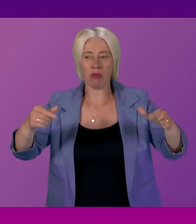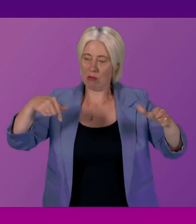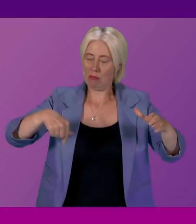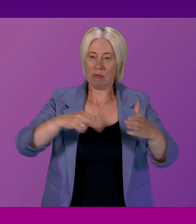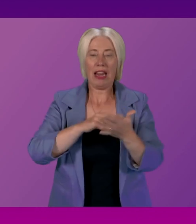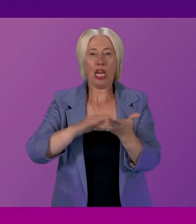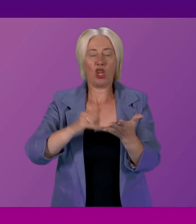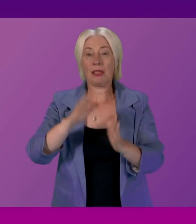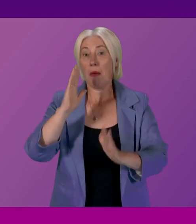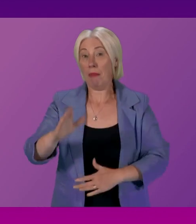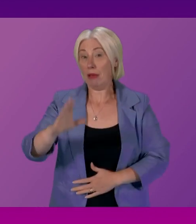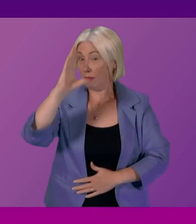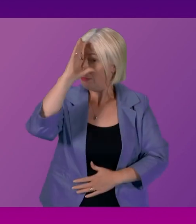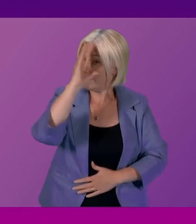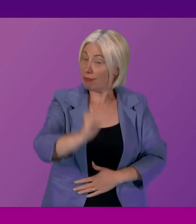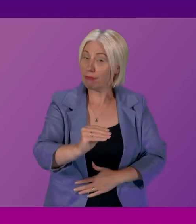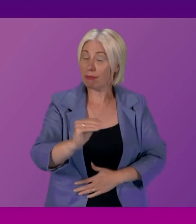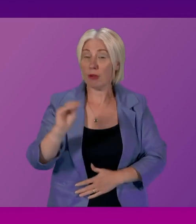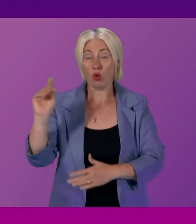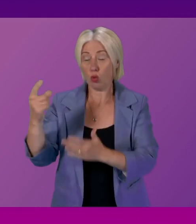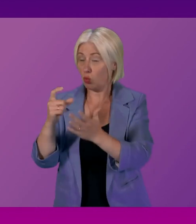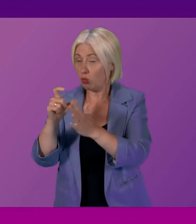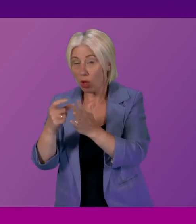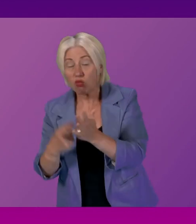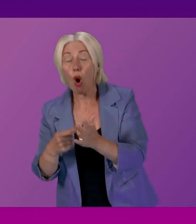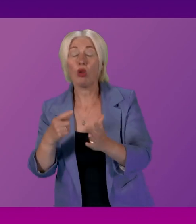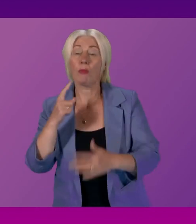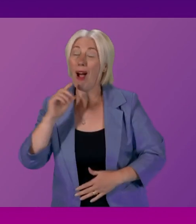I give an absolute assurance, not just to Douglas Ross but to everyone who is watching